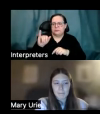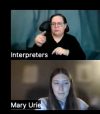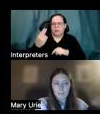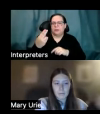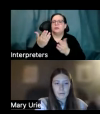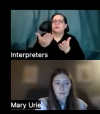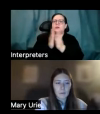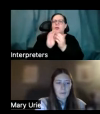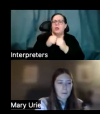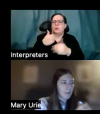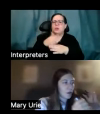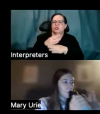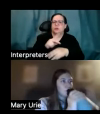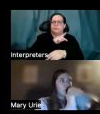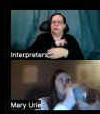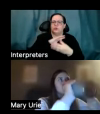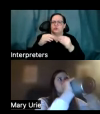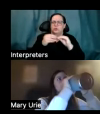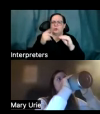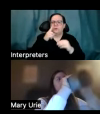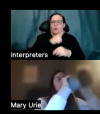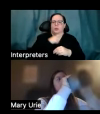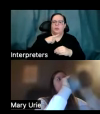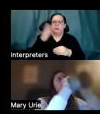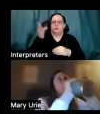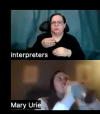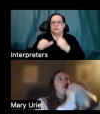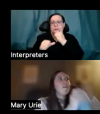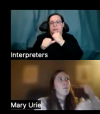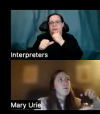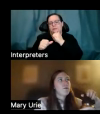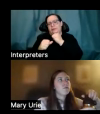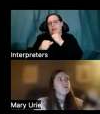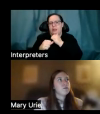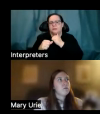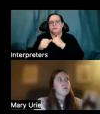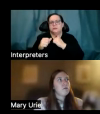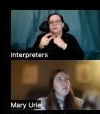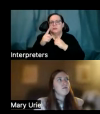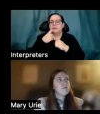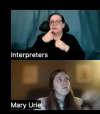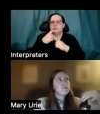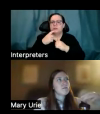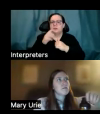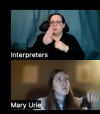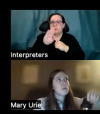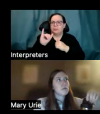story to legislators slash aids that are bipartisan, yet aligned with values that seek justice for individuals with disabilities?